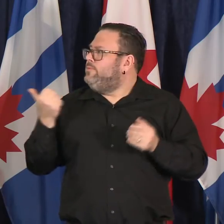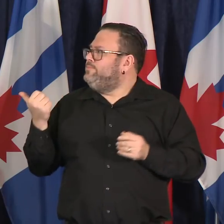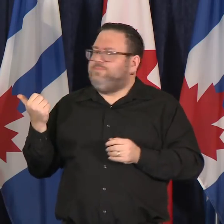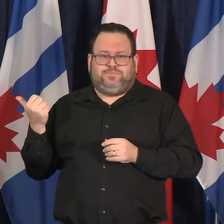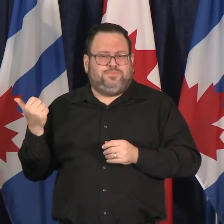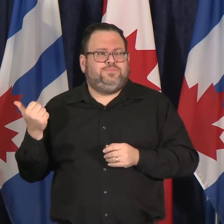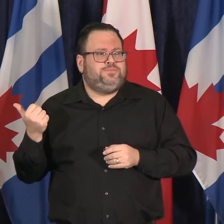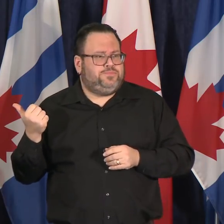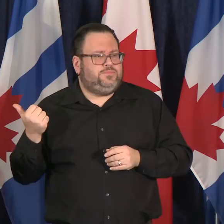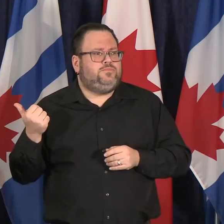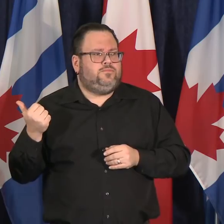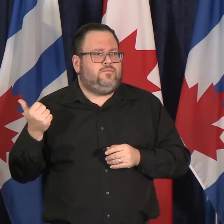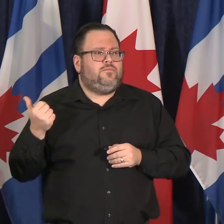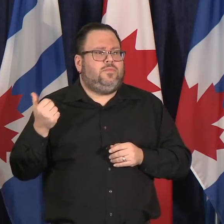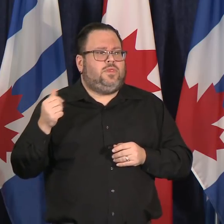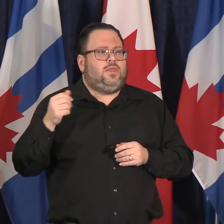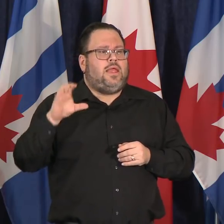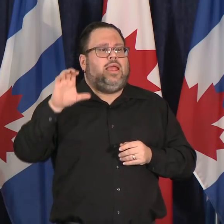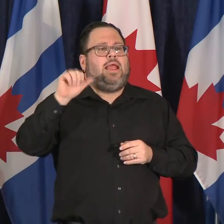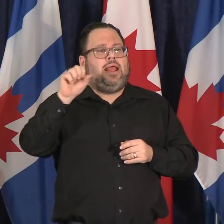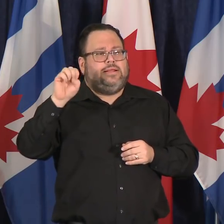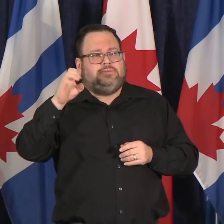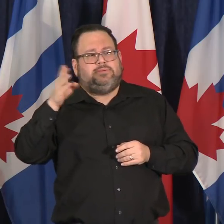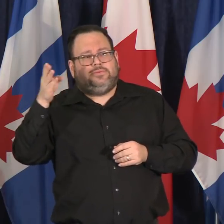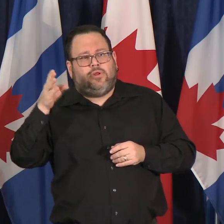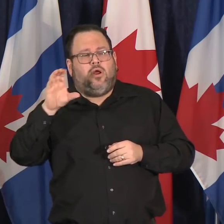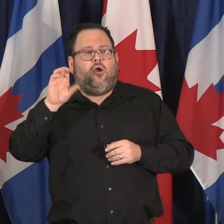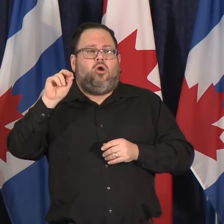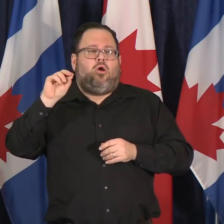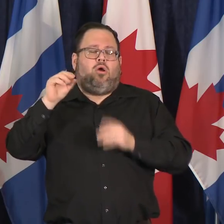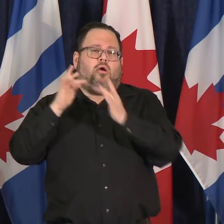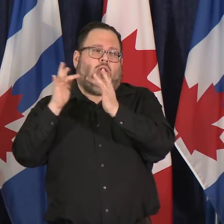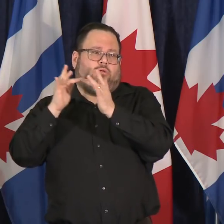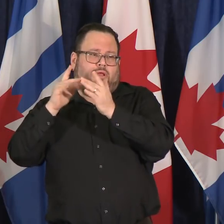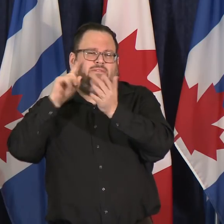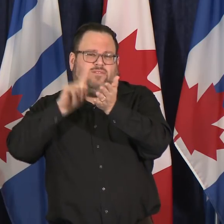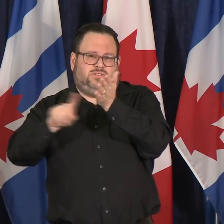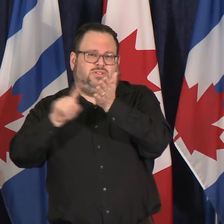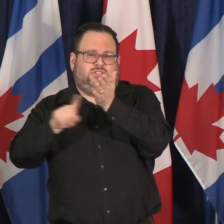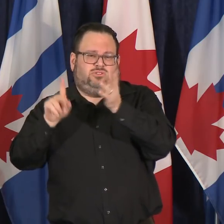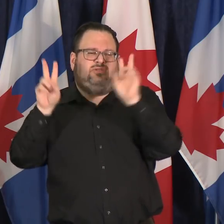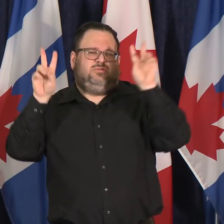we've had identified cases of kovat 19 as we do with every infectious disease